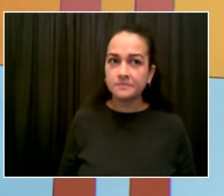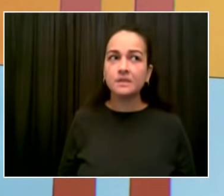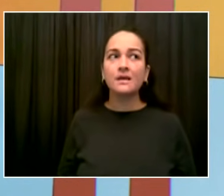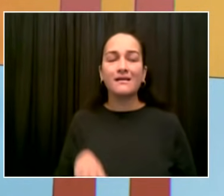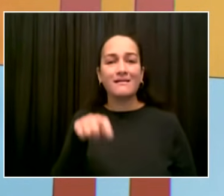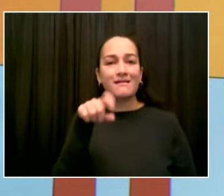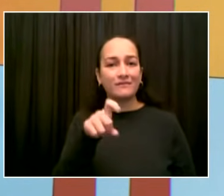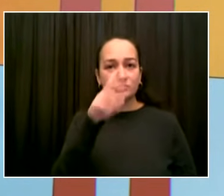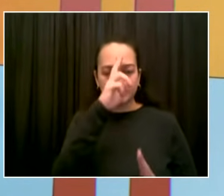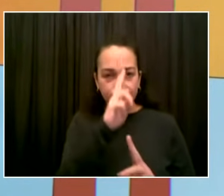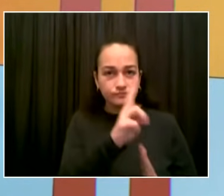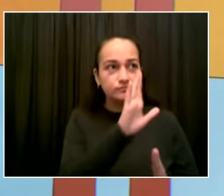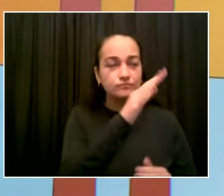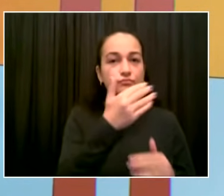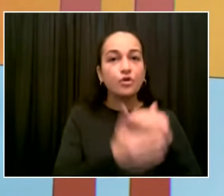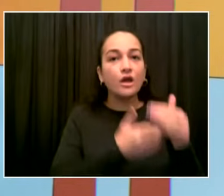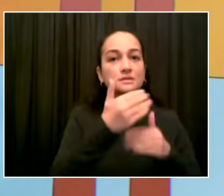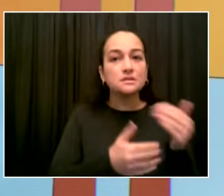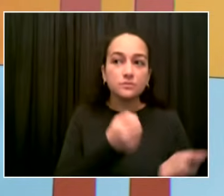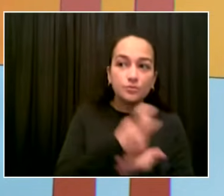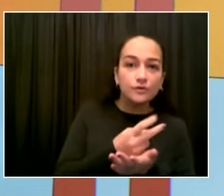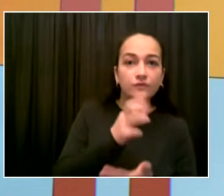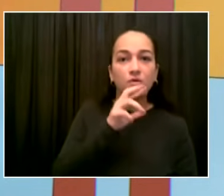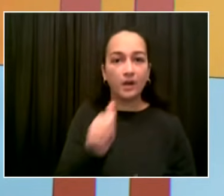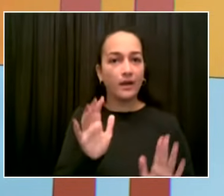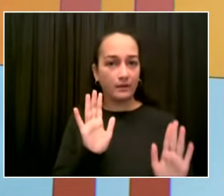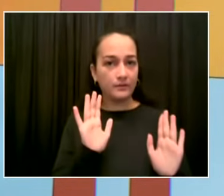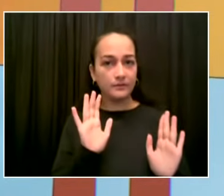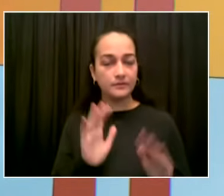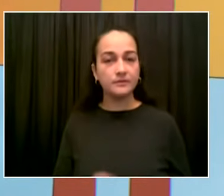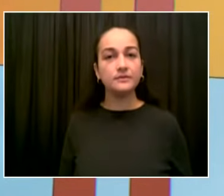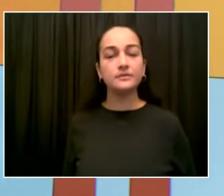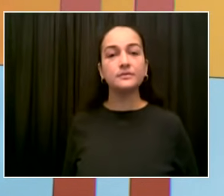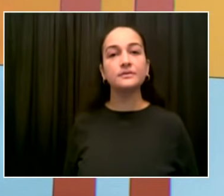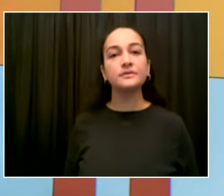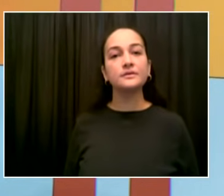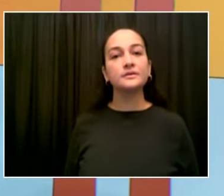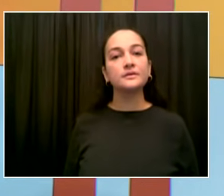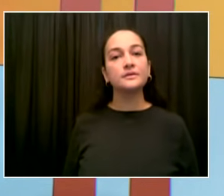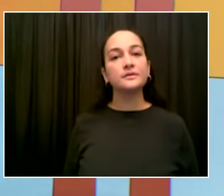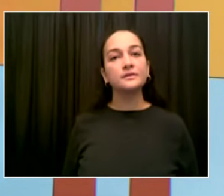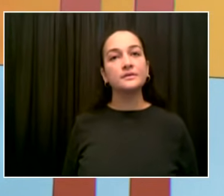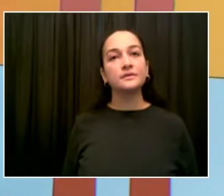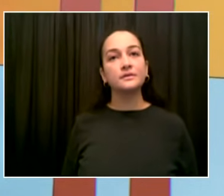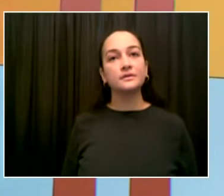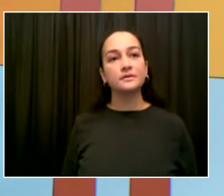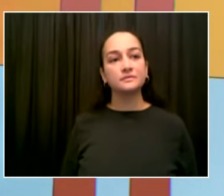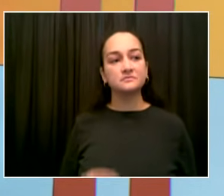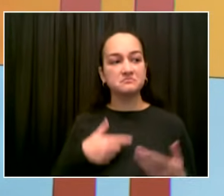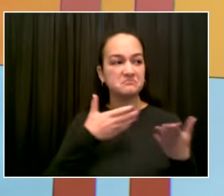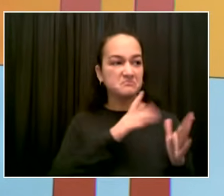OUR BRIEF WE WANT TO BE VERY MINDFUL IN THE PROCESS. BUT TO GIV EYOU A LITTLE SENSE OF WHY WE THINK WE HAVE A STRONG